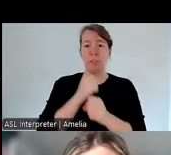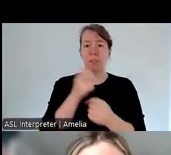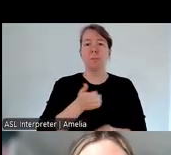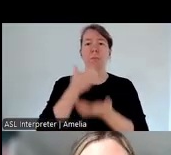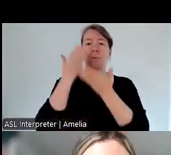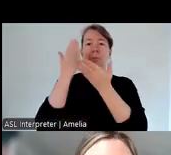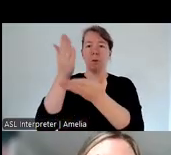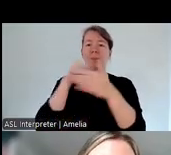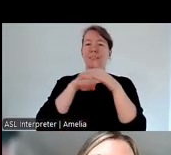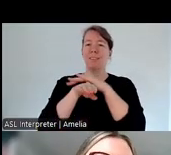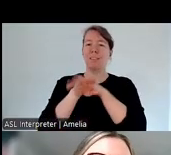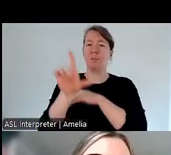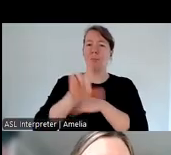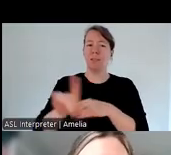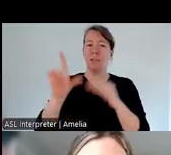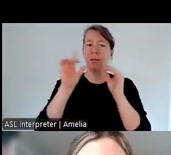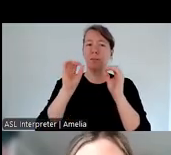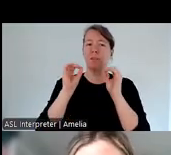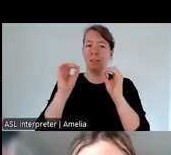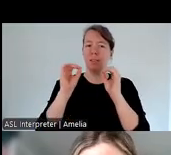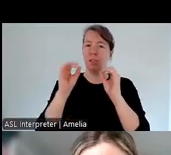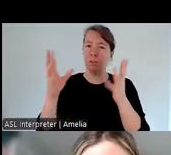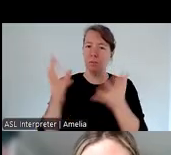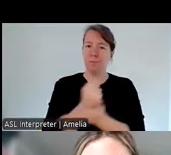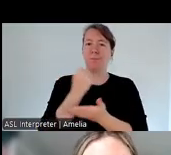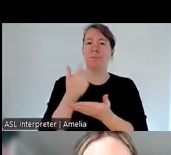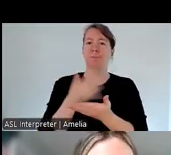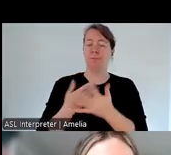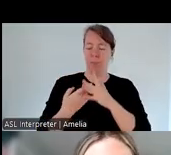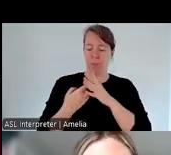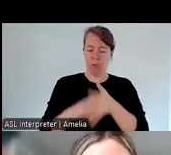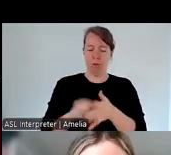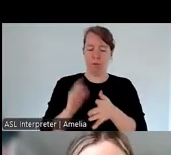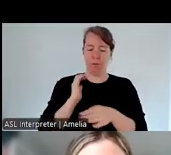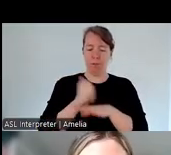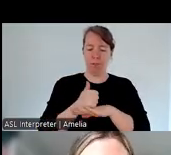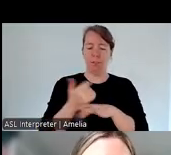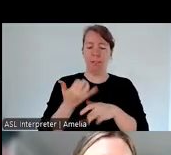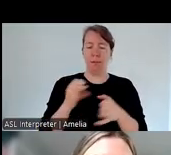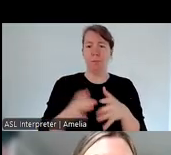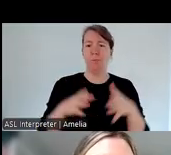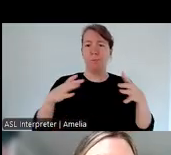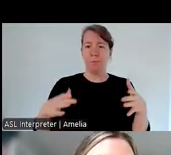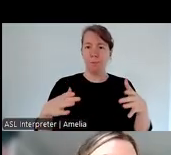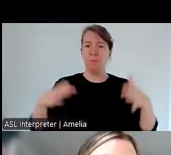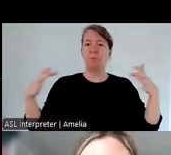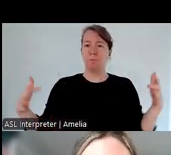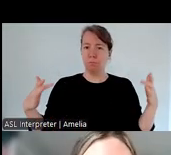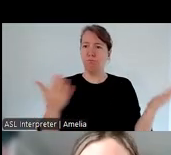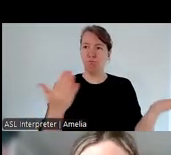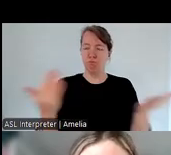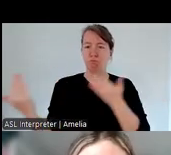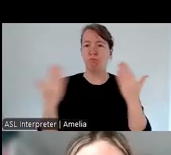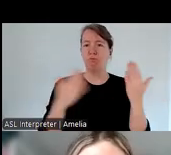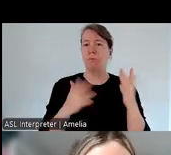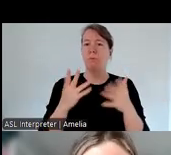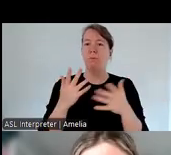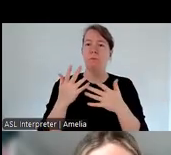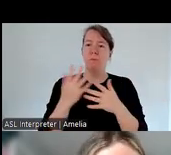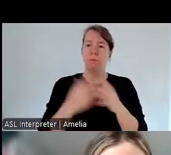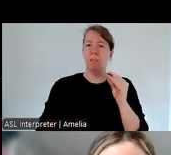so we wanted to sort of take what we started and, uh, expand it to further… cover a broader range of topics.